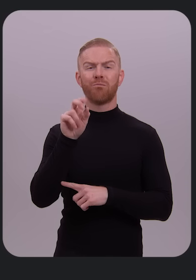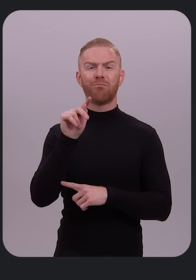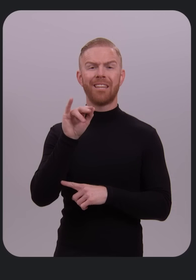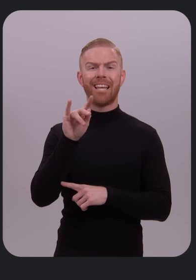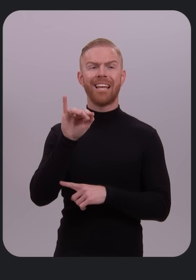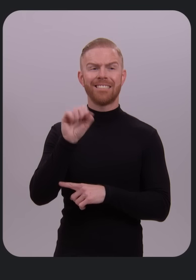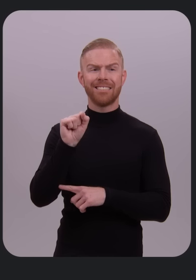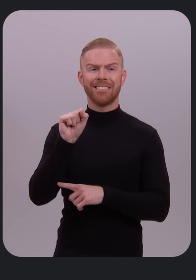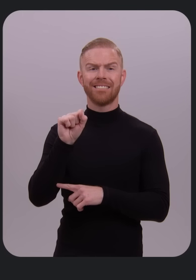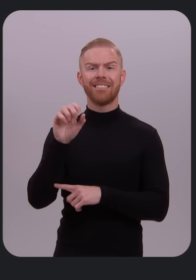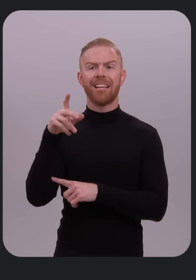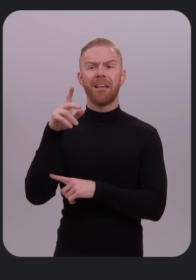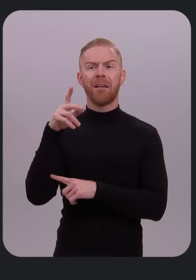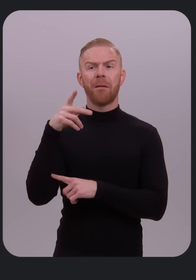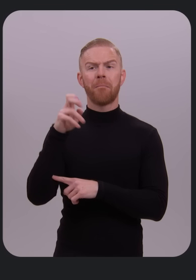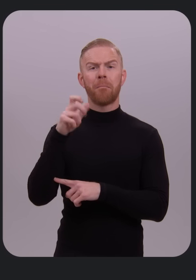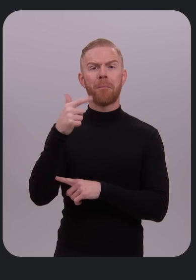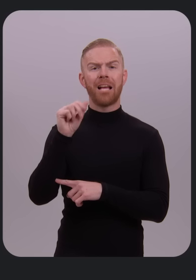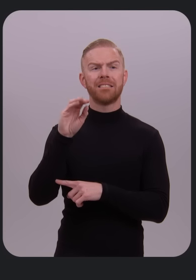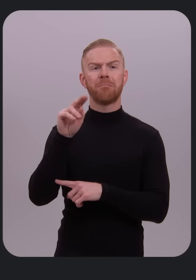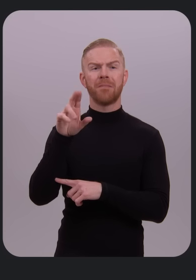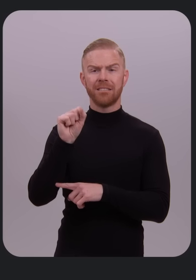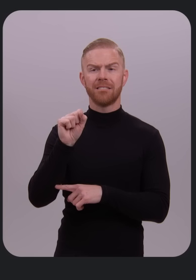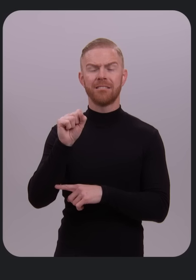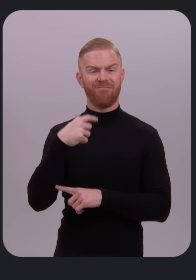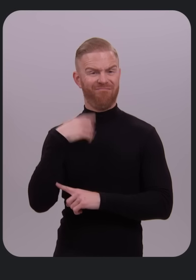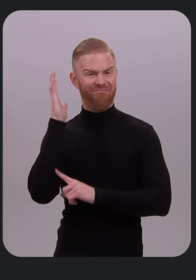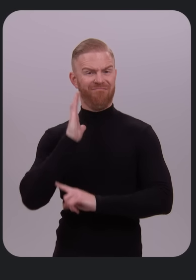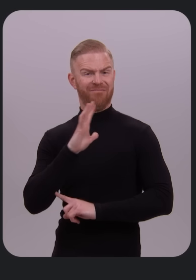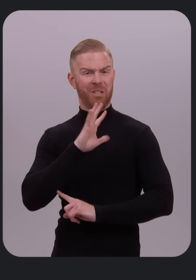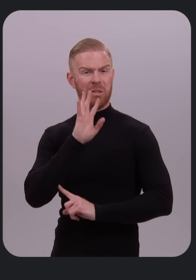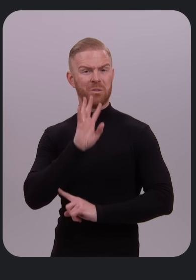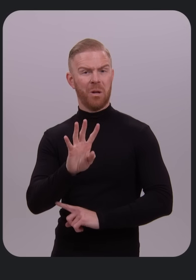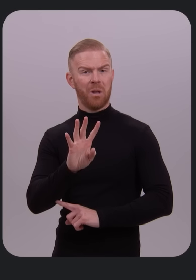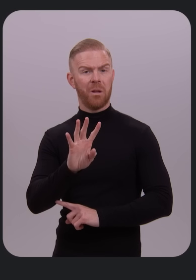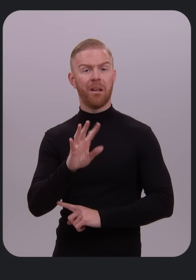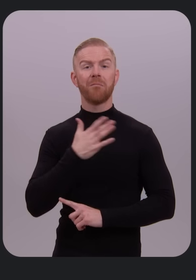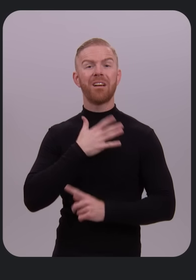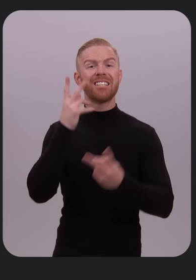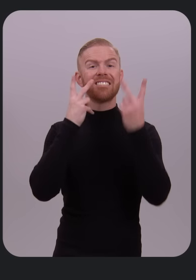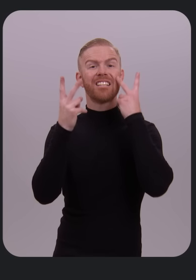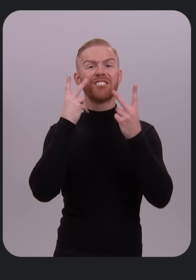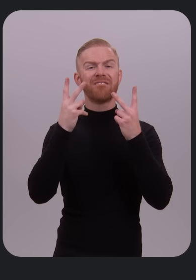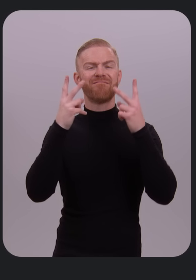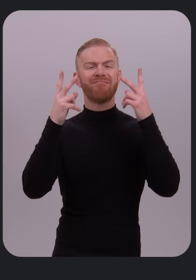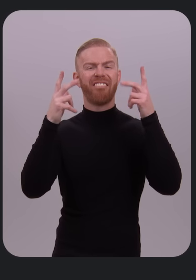when I was probably about four years old. My vision is actively deteriorating,